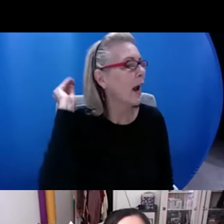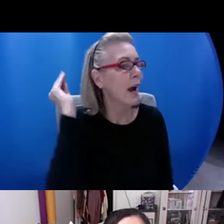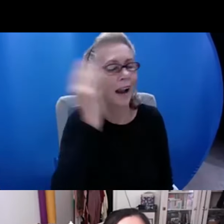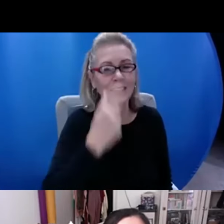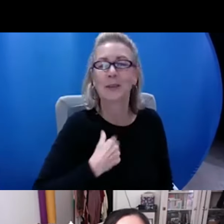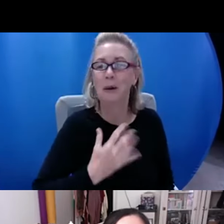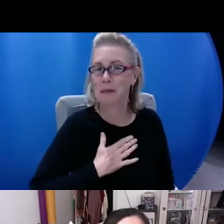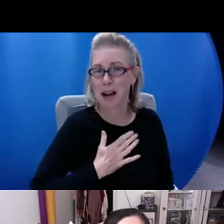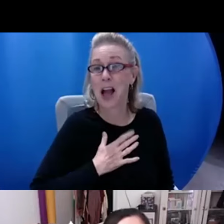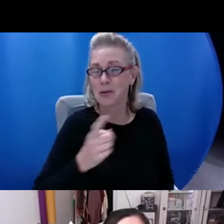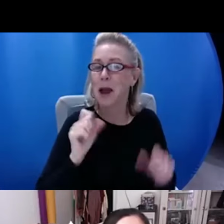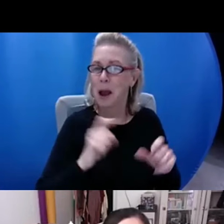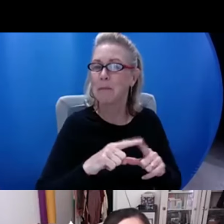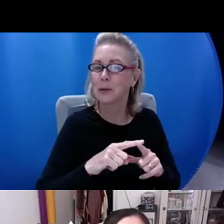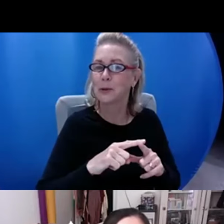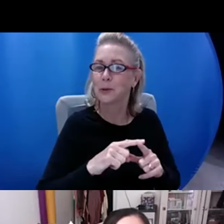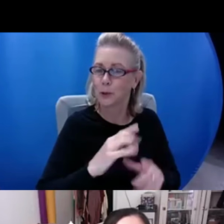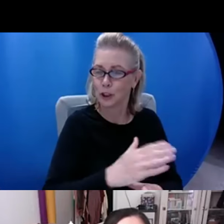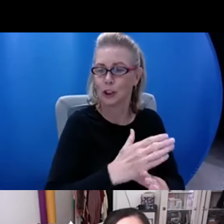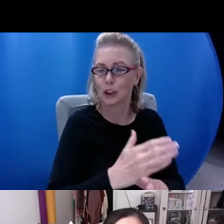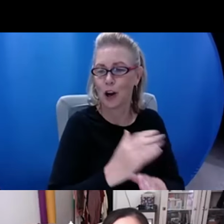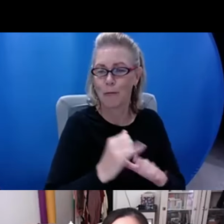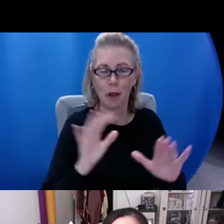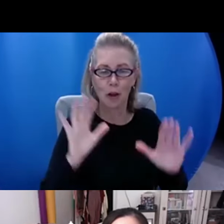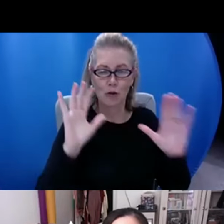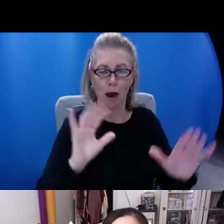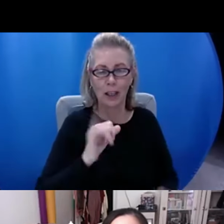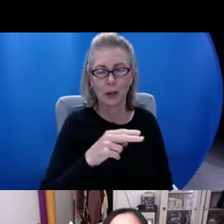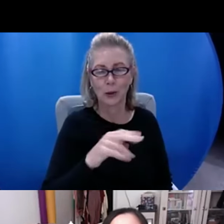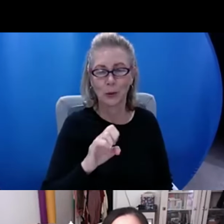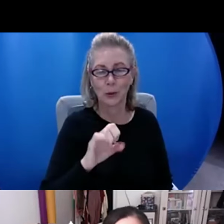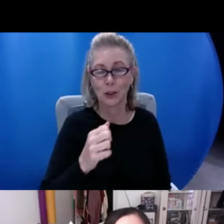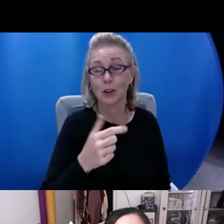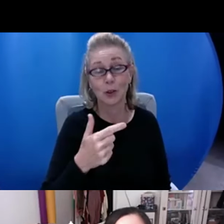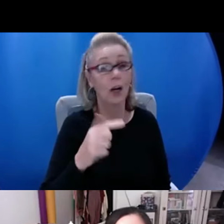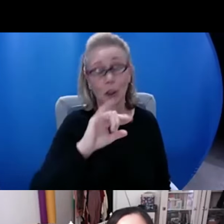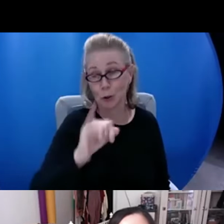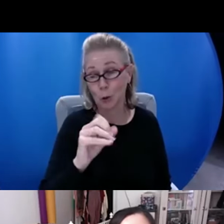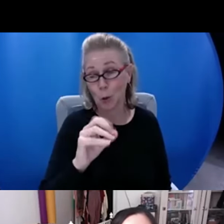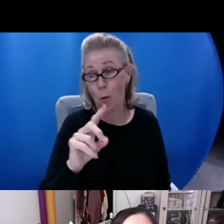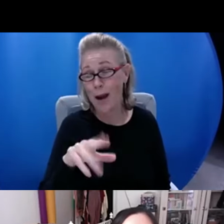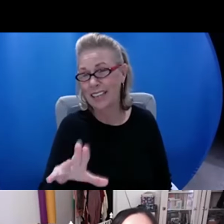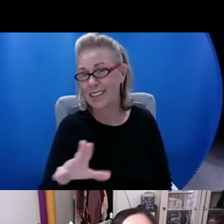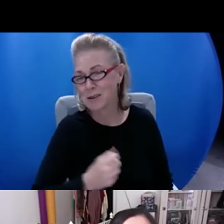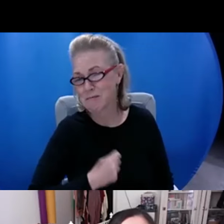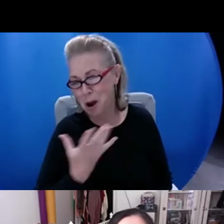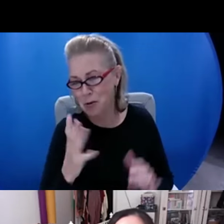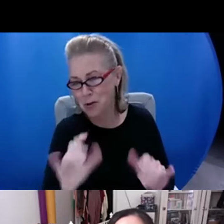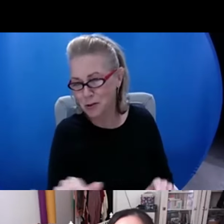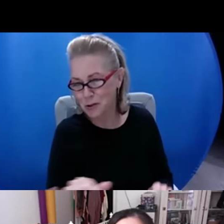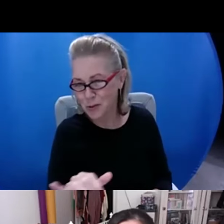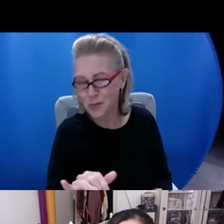June Jordan as well and I'm just looking at the chat to see what folks are also saying.